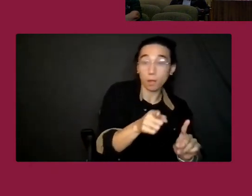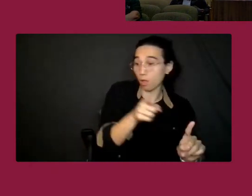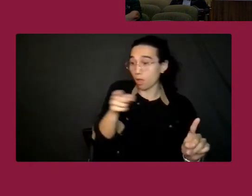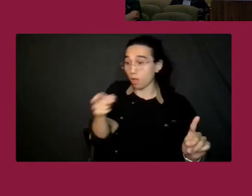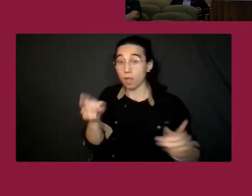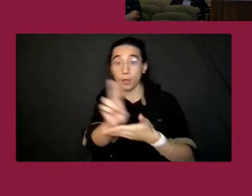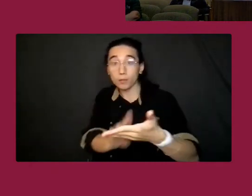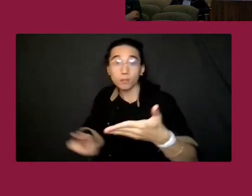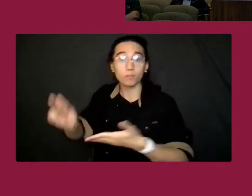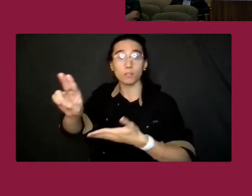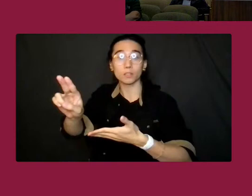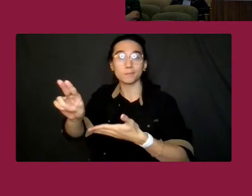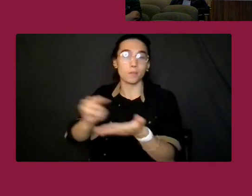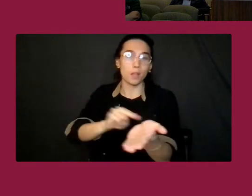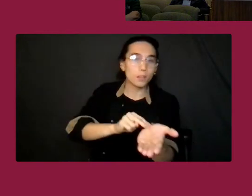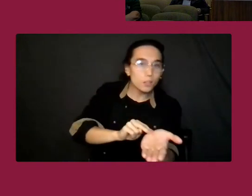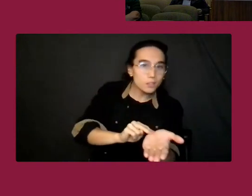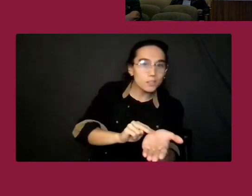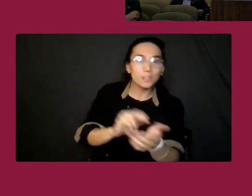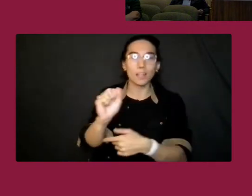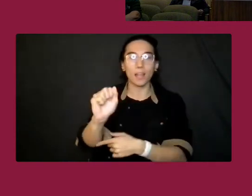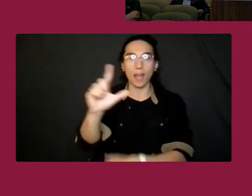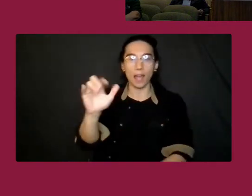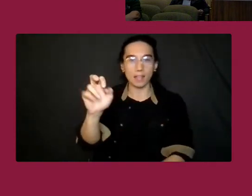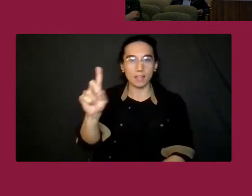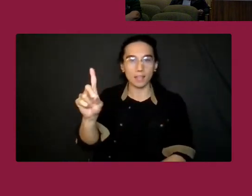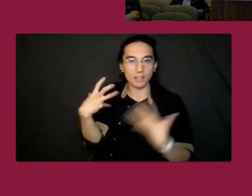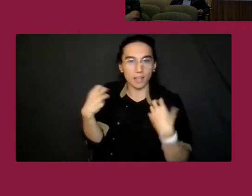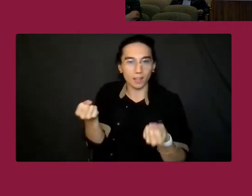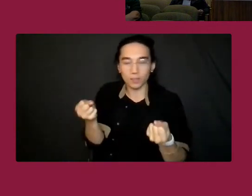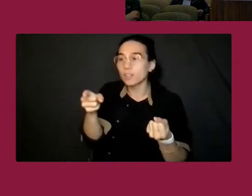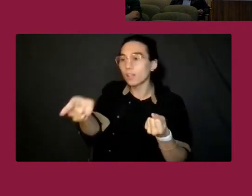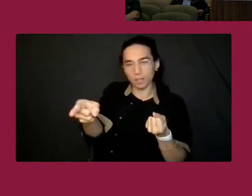allied health, where your, the number of students that you